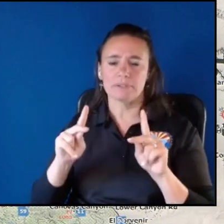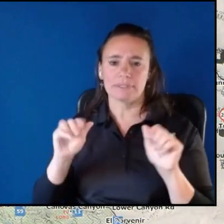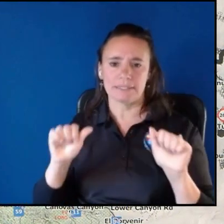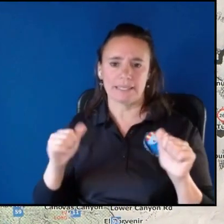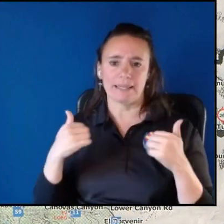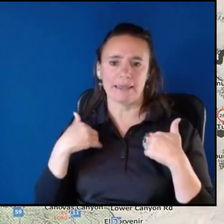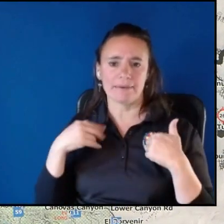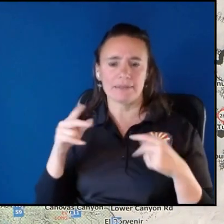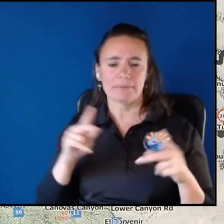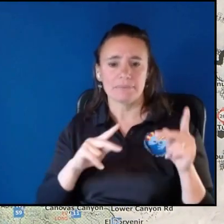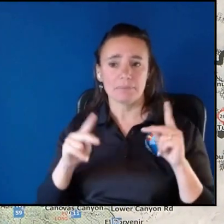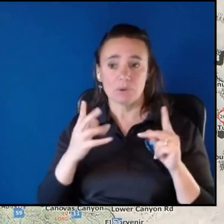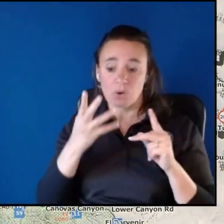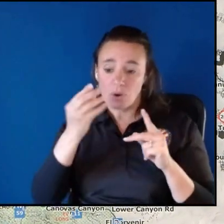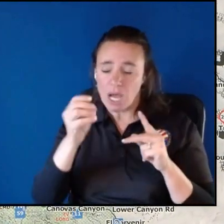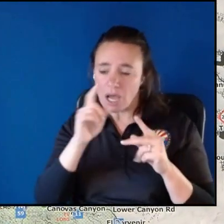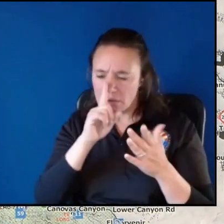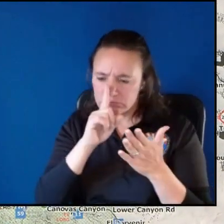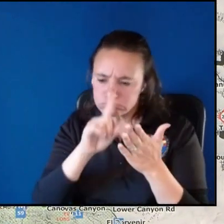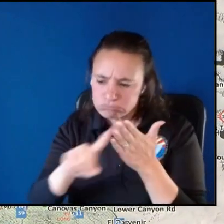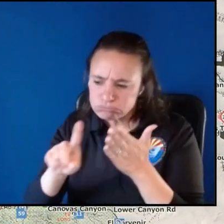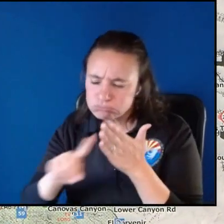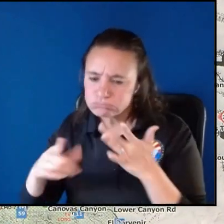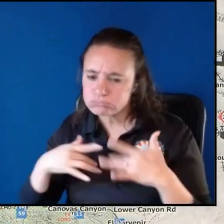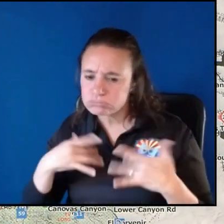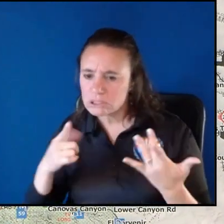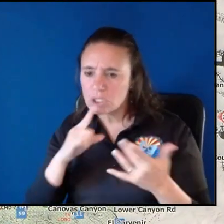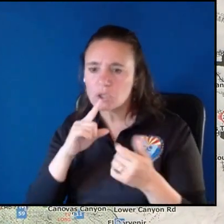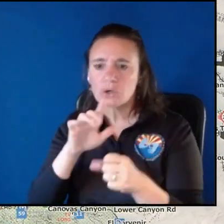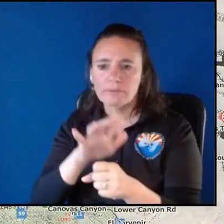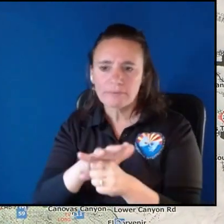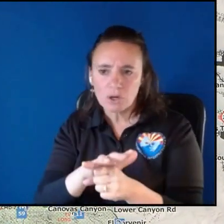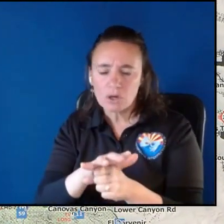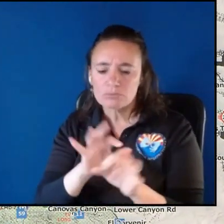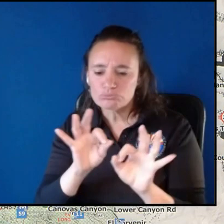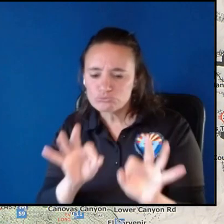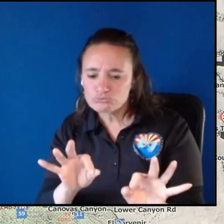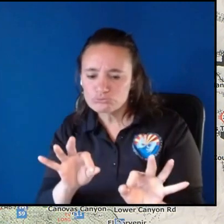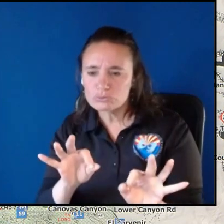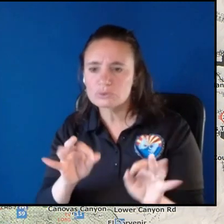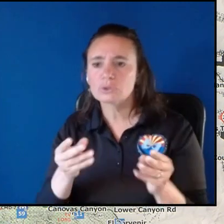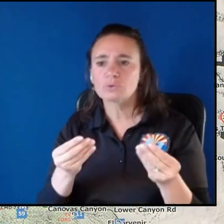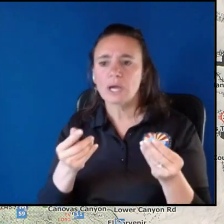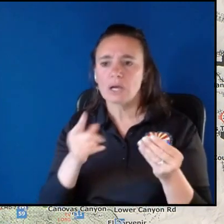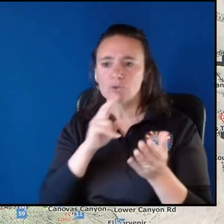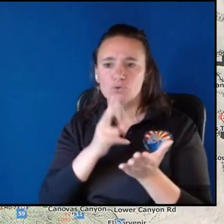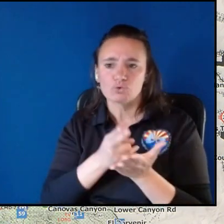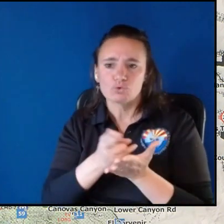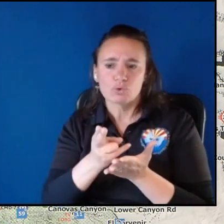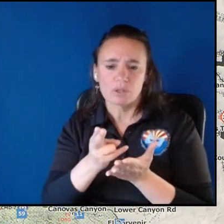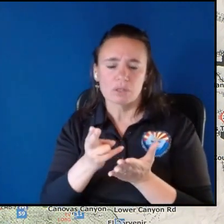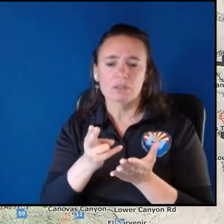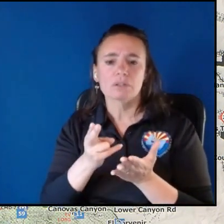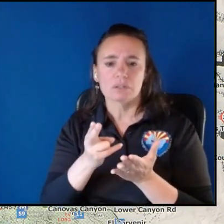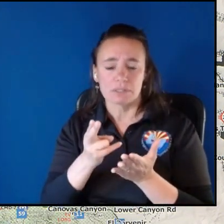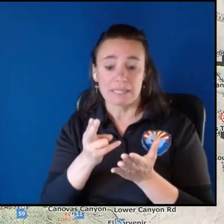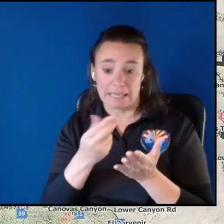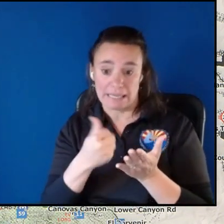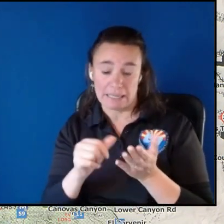investigate or confirm, ground truth those calls. Any other questions that you may have that you want to put in